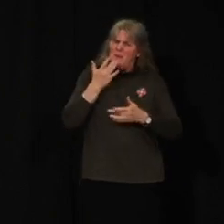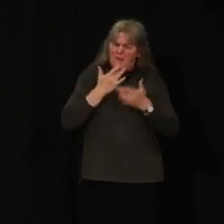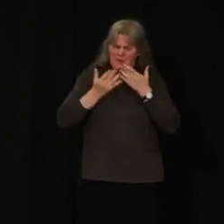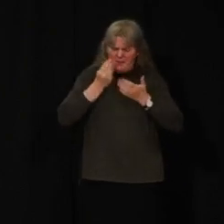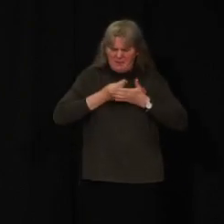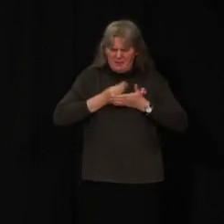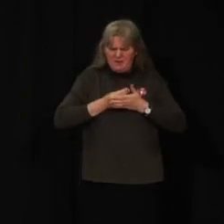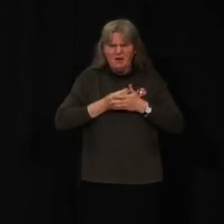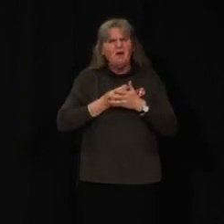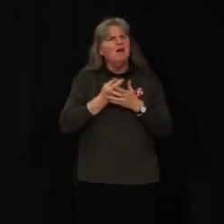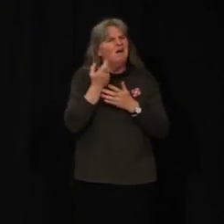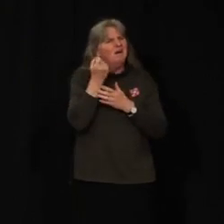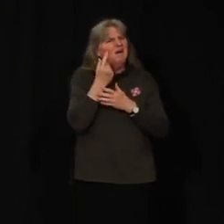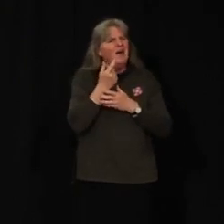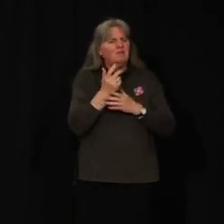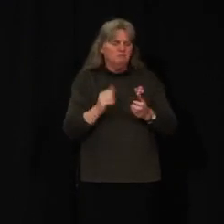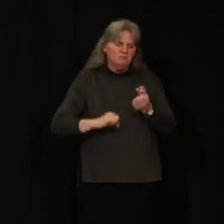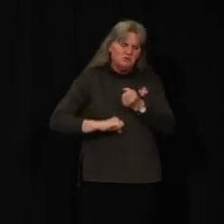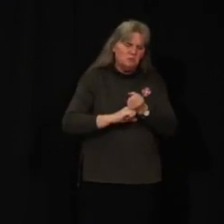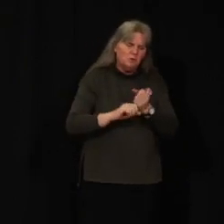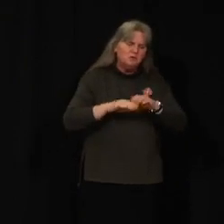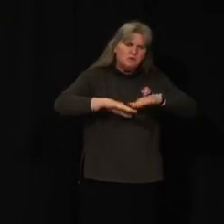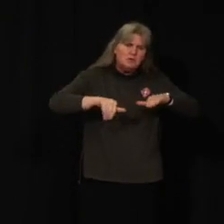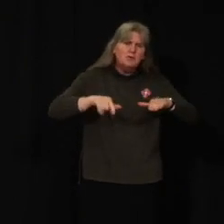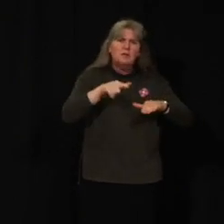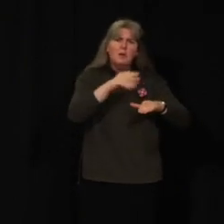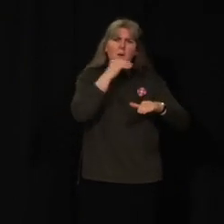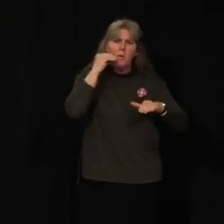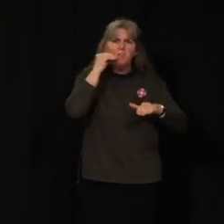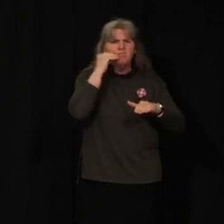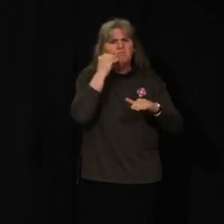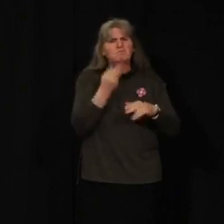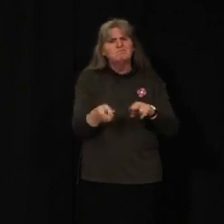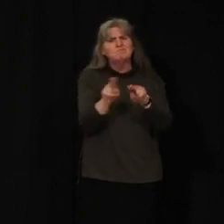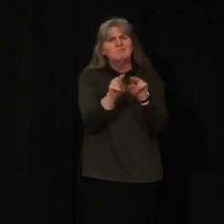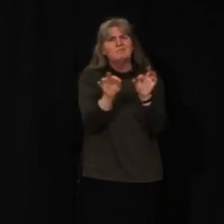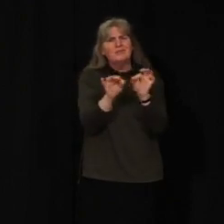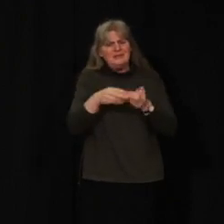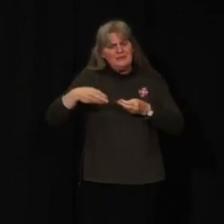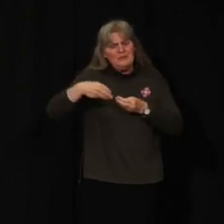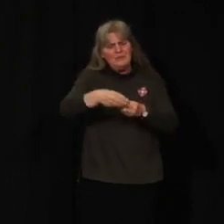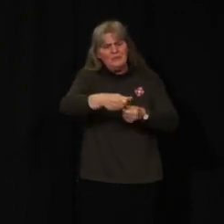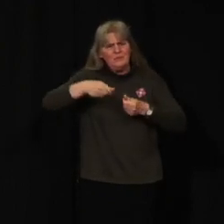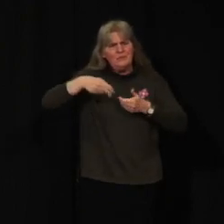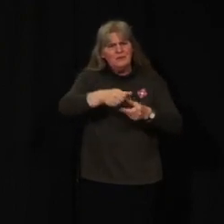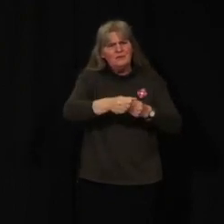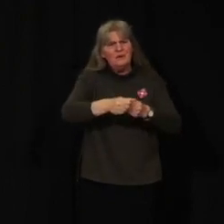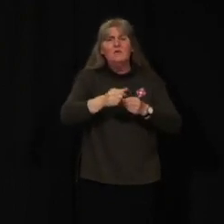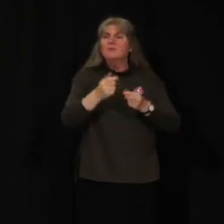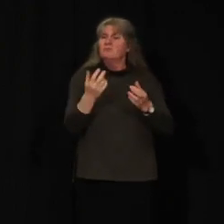additional costs to supporting home learning. To offset these costs and to support families in need, we are